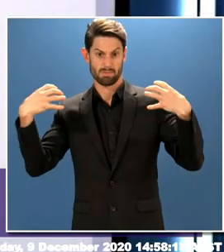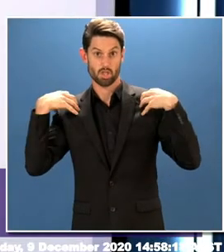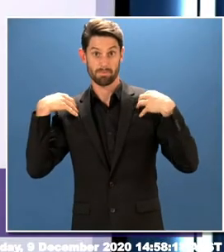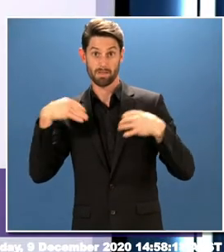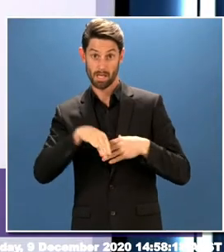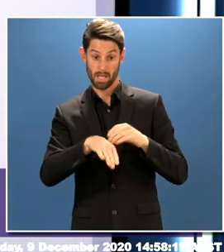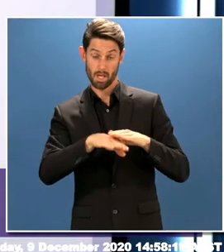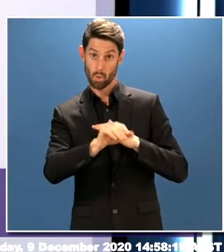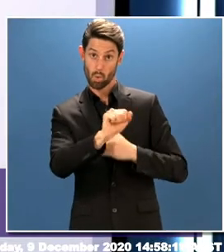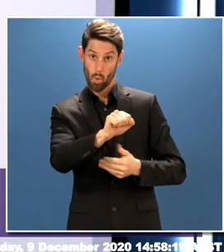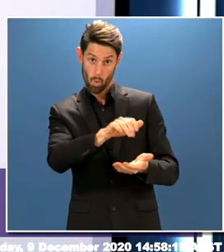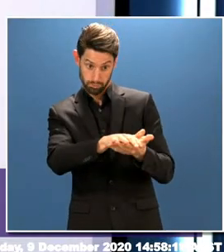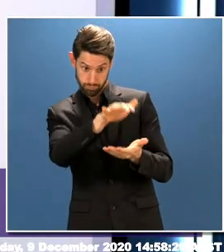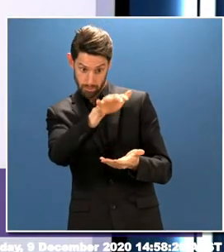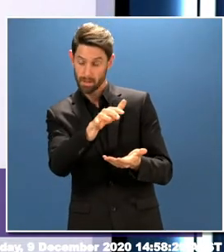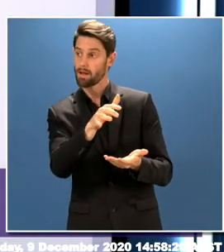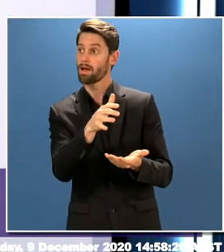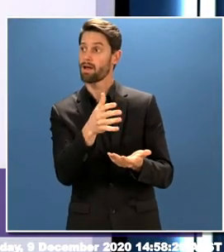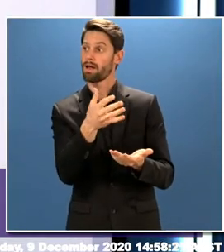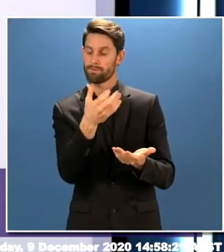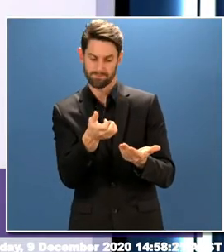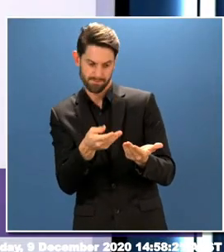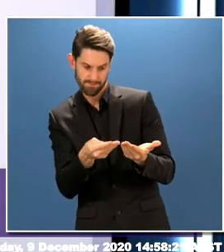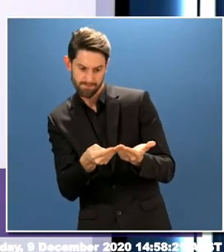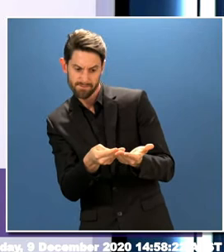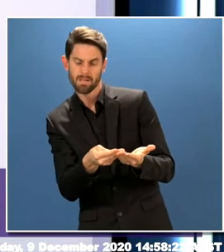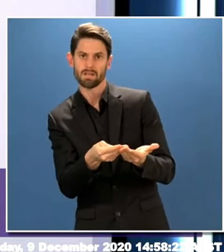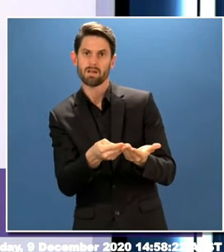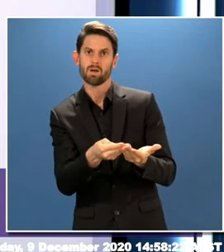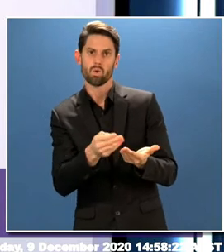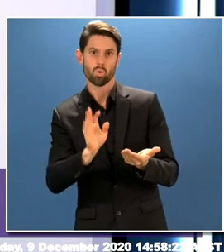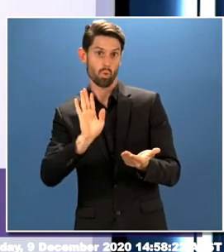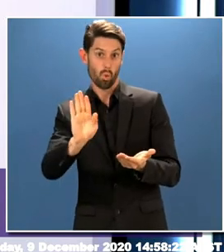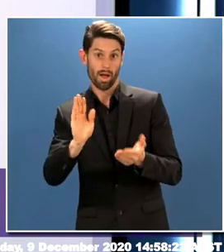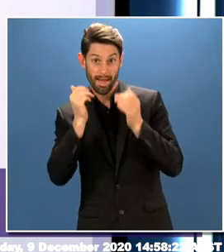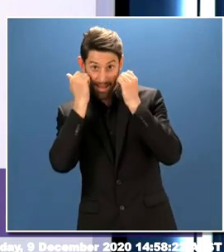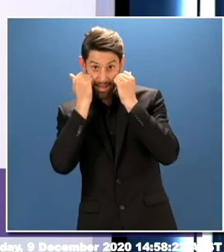a copy of an outline of the evidence that you propose to give to the Royal Commission.